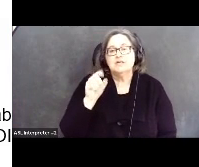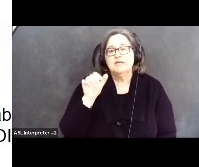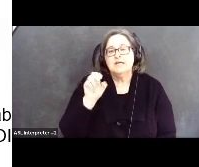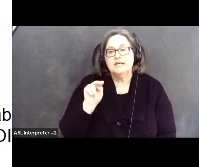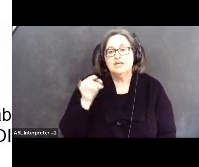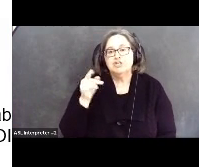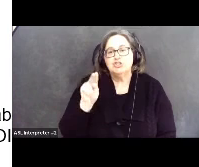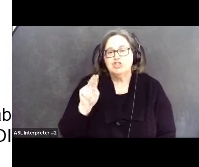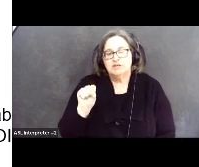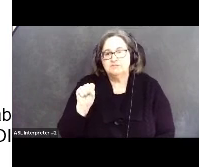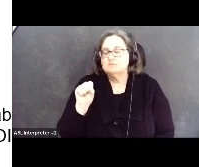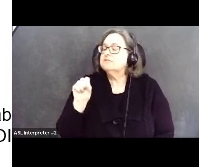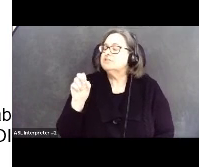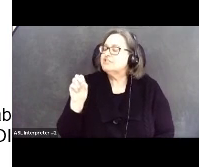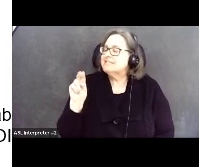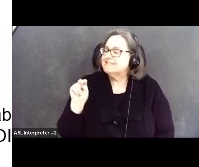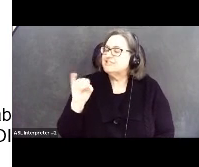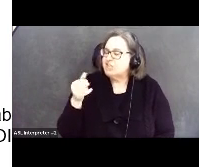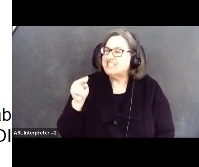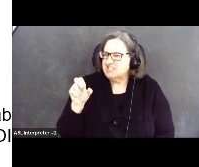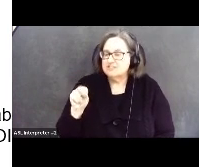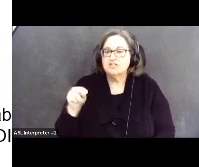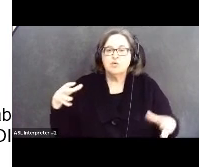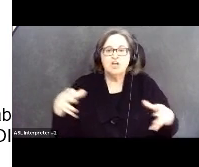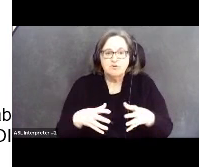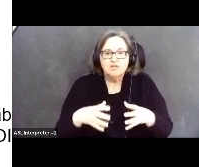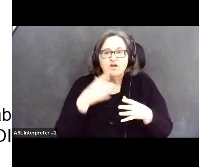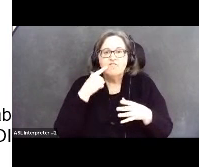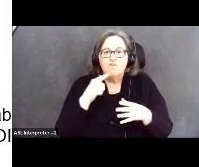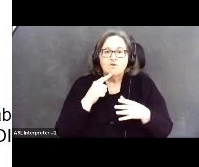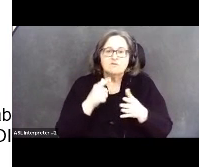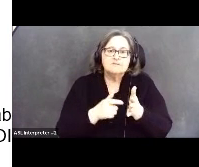come to consensus on a number of essential elements for Return to Learn. Rather than